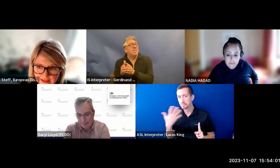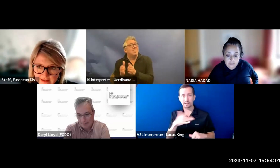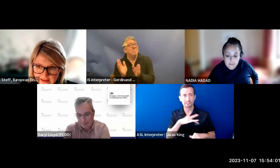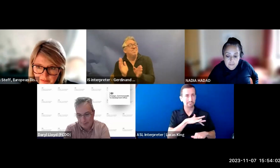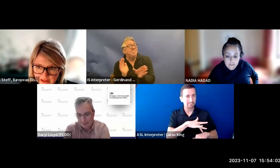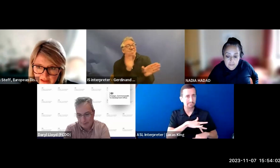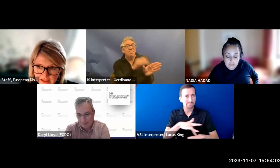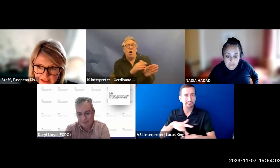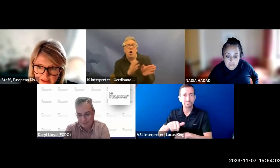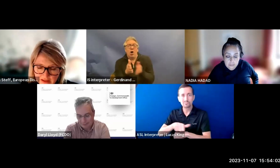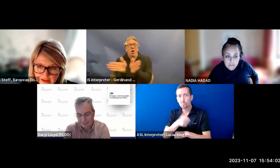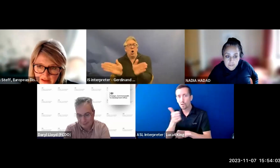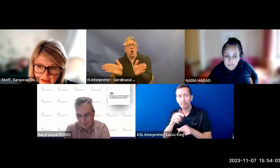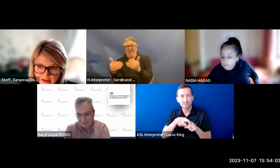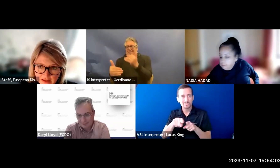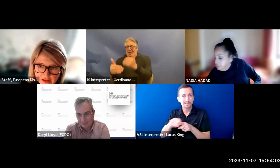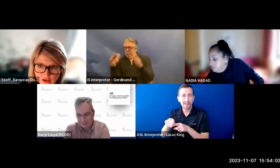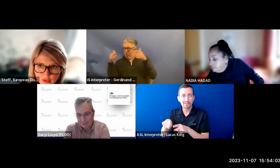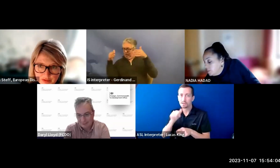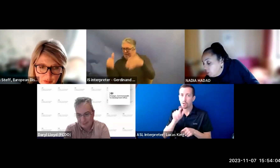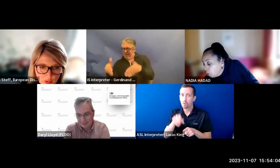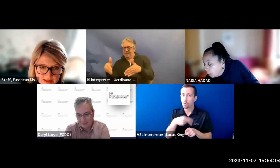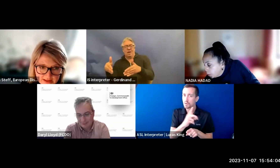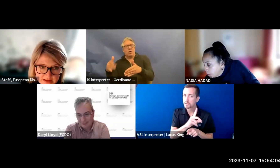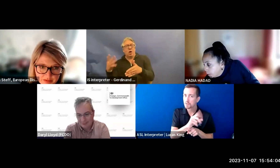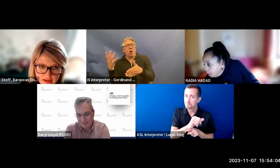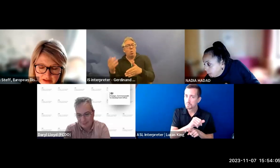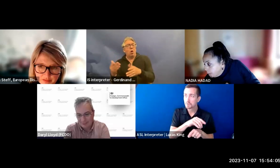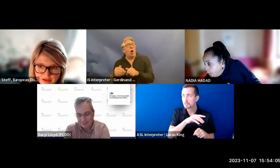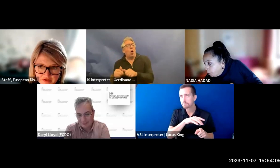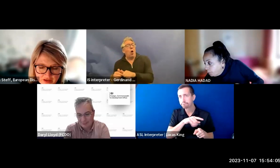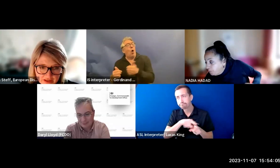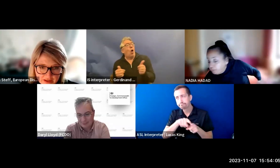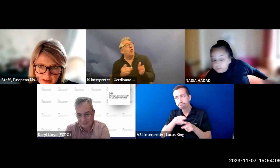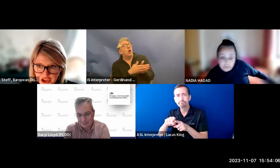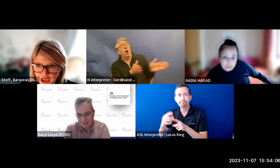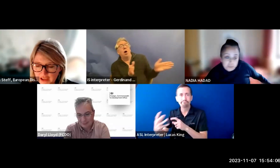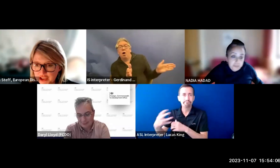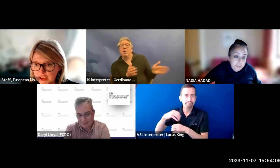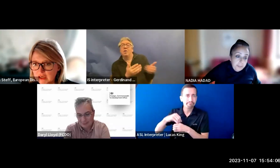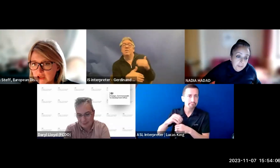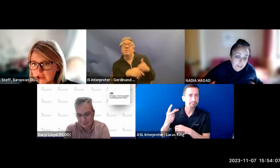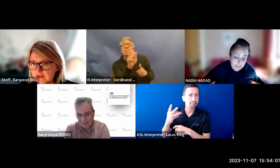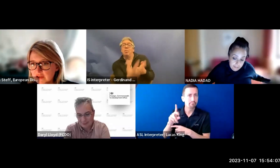other than disability and include Persons with Disabilities, but it's challenging.